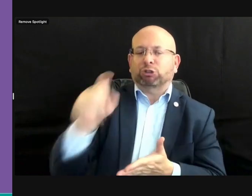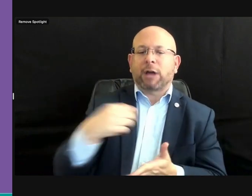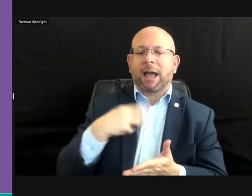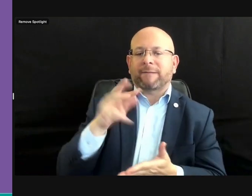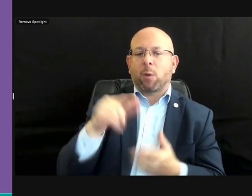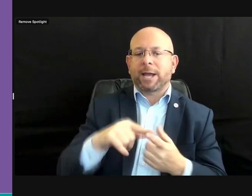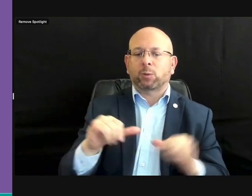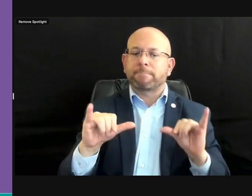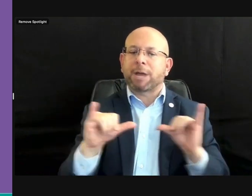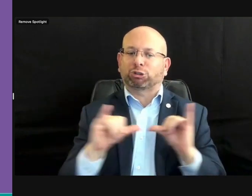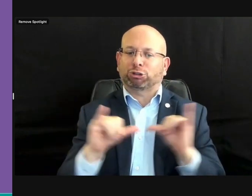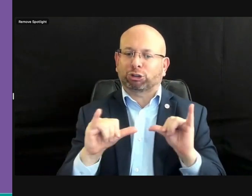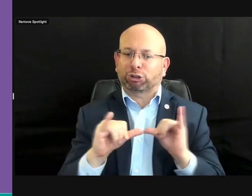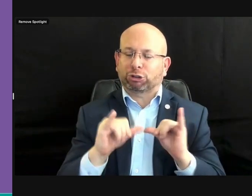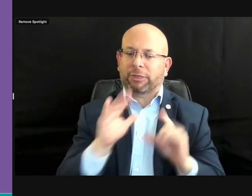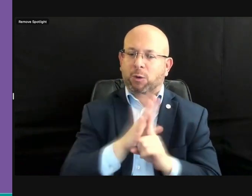Colleges and universities should have a way